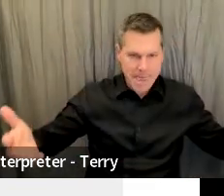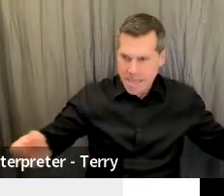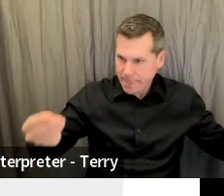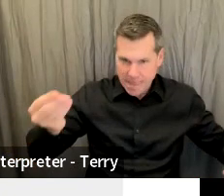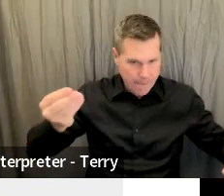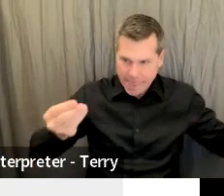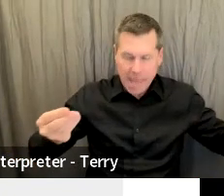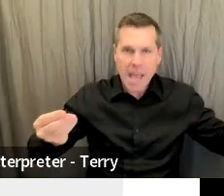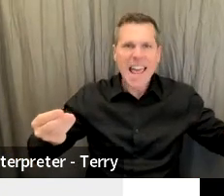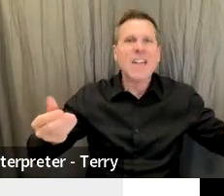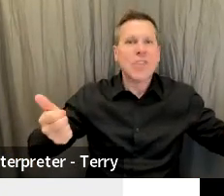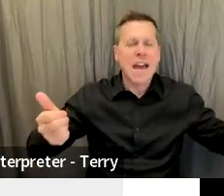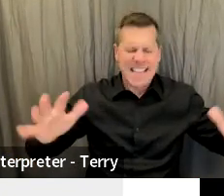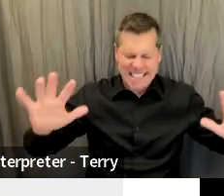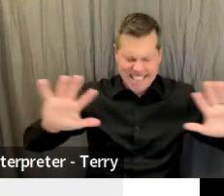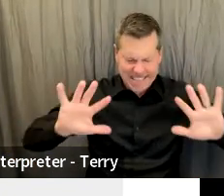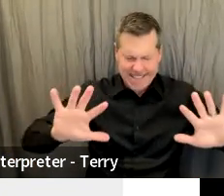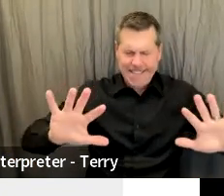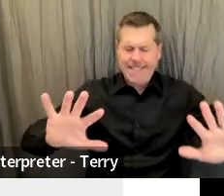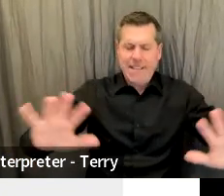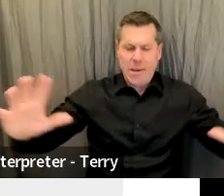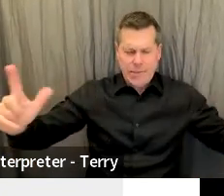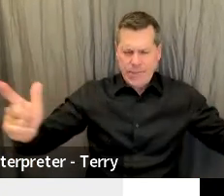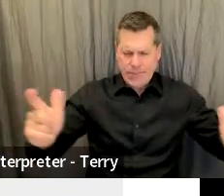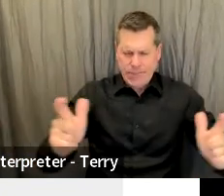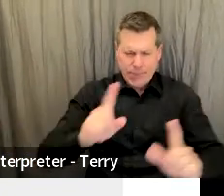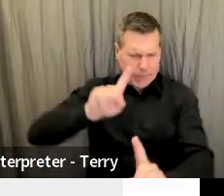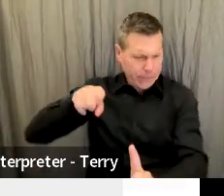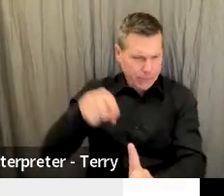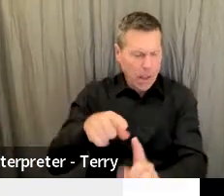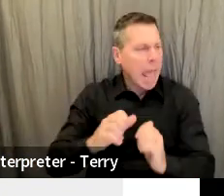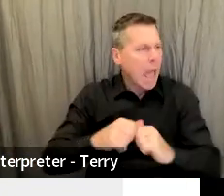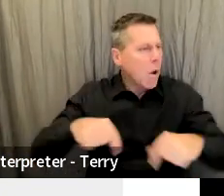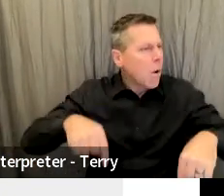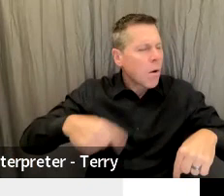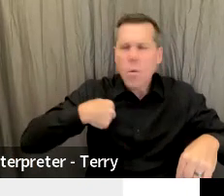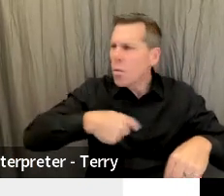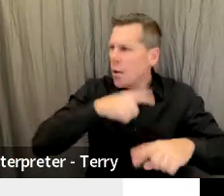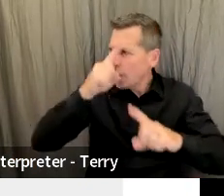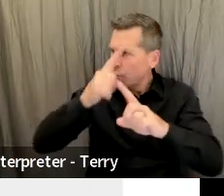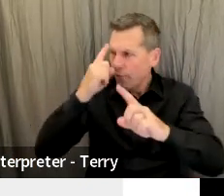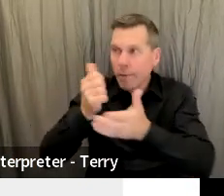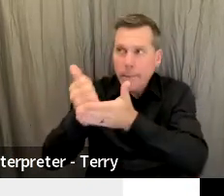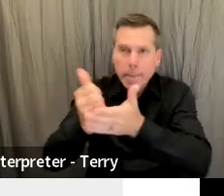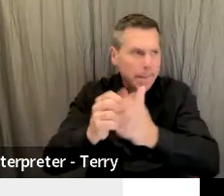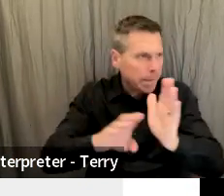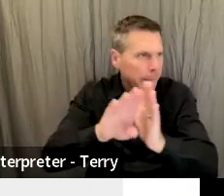And that was a little bit difficult so that that's something to think about the the culture